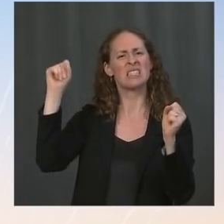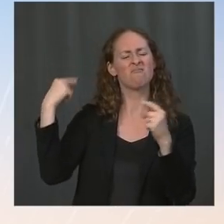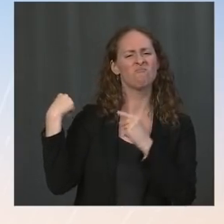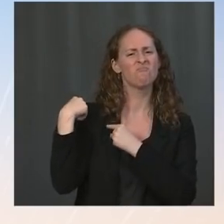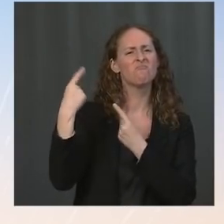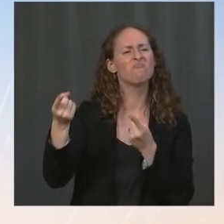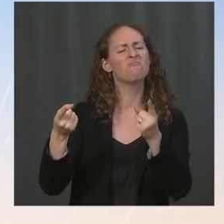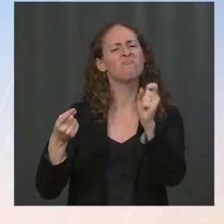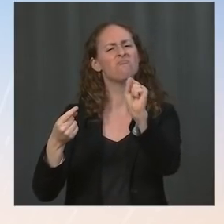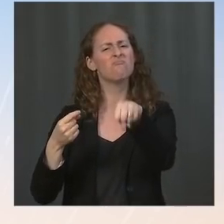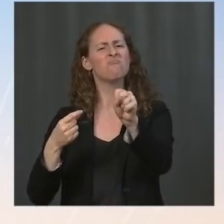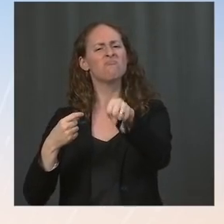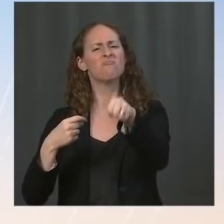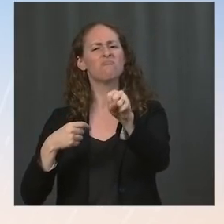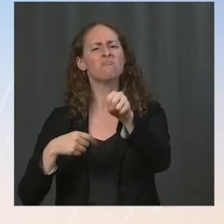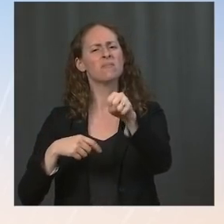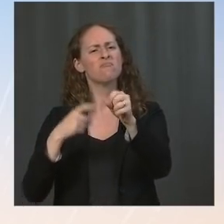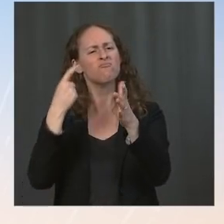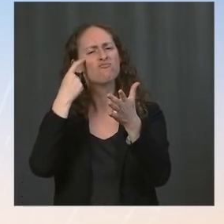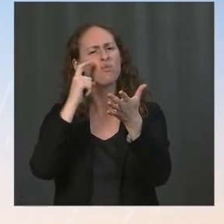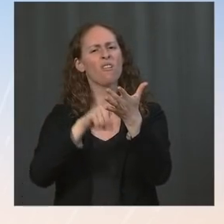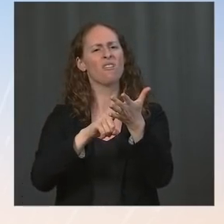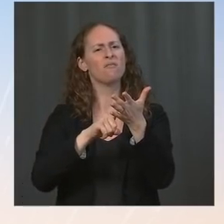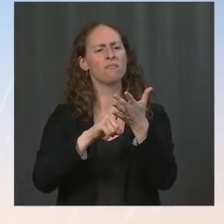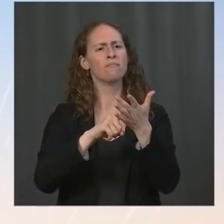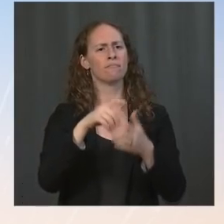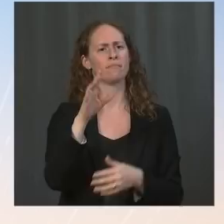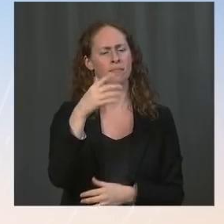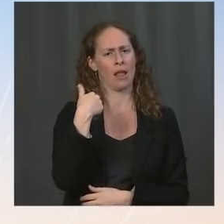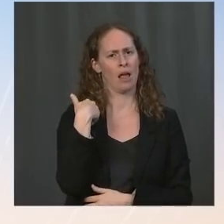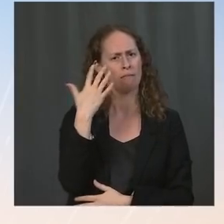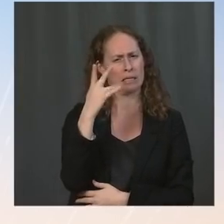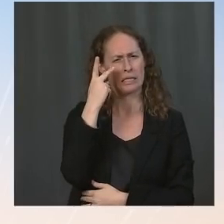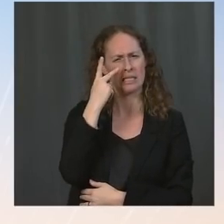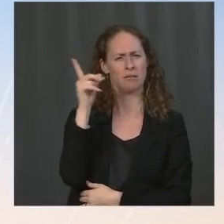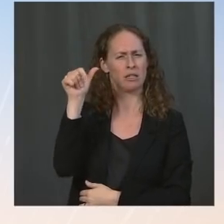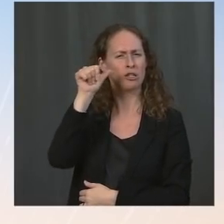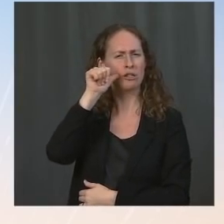since he, of course, went to Dover yesterday -- he is -- of course, was deeply impacted.